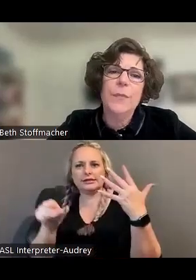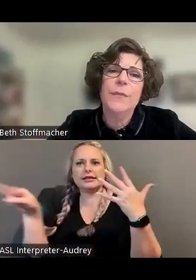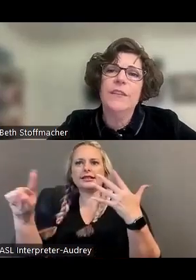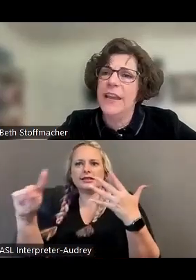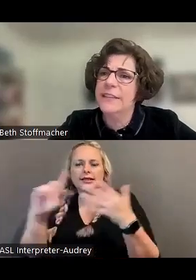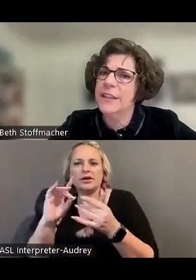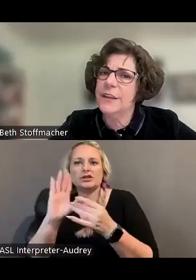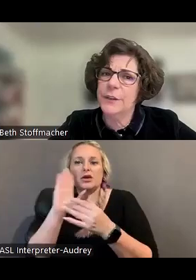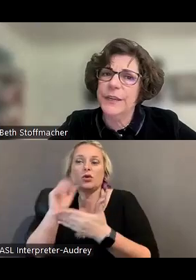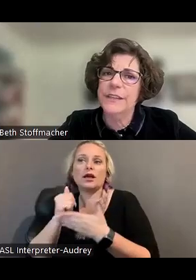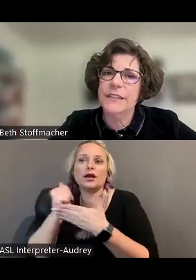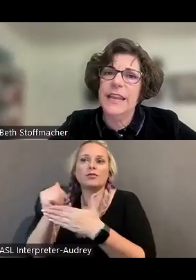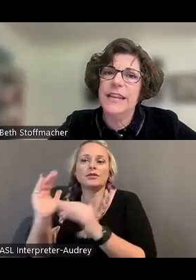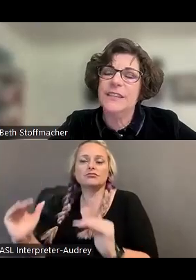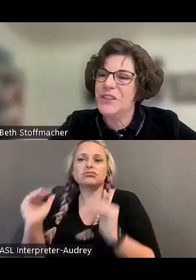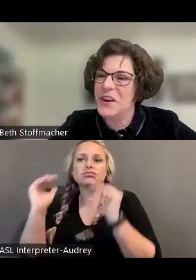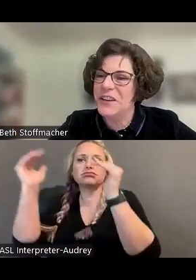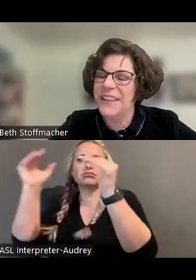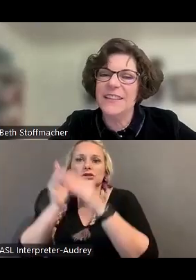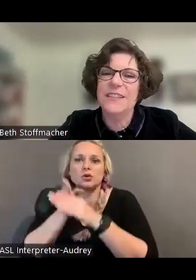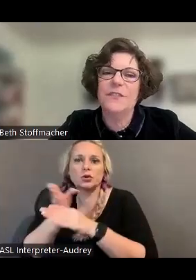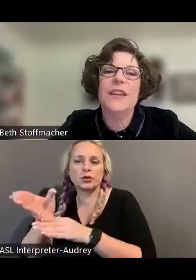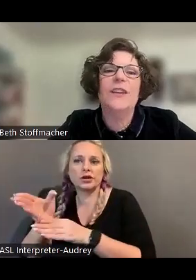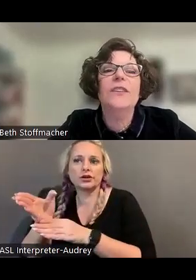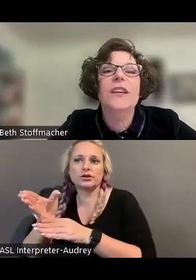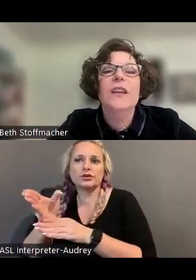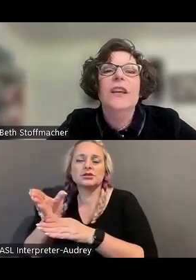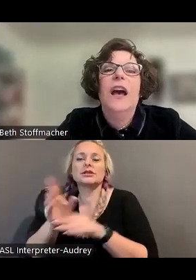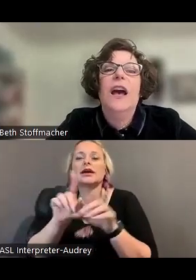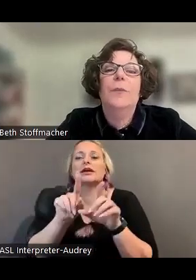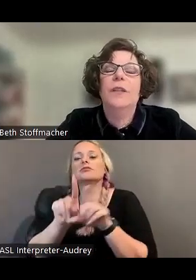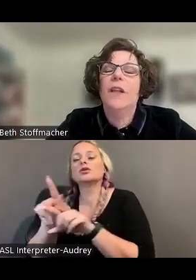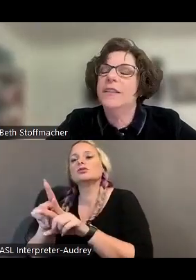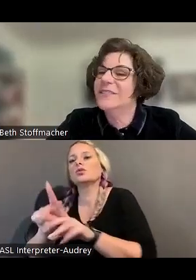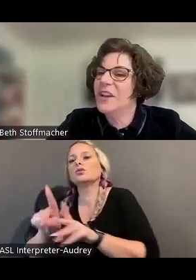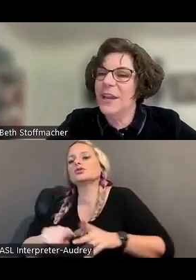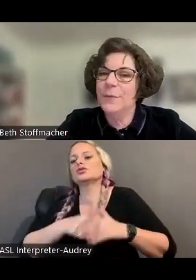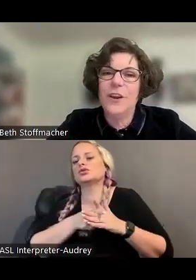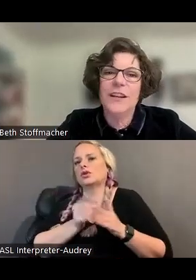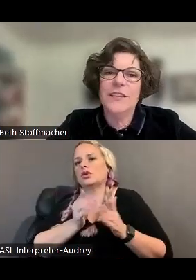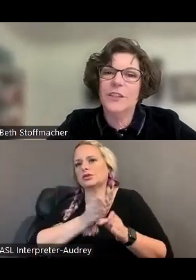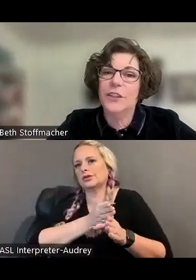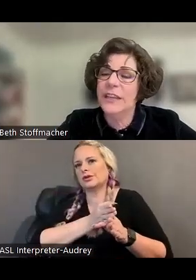them advance their careers and get a start in this field. Lots of times artists are looking